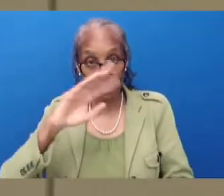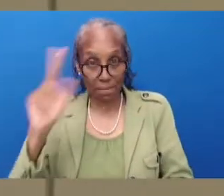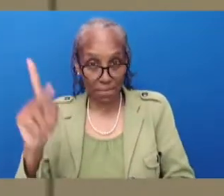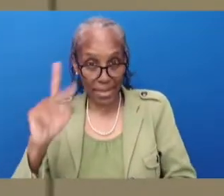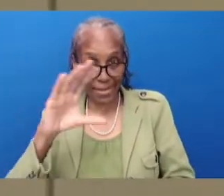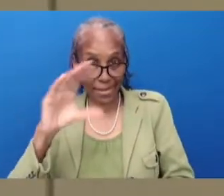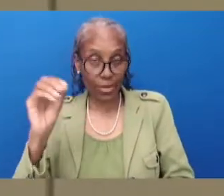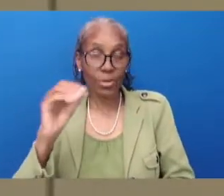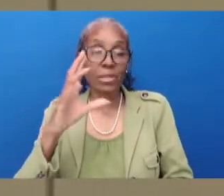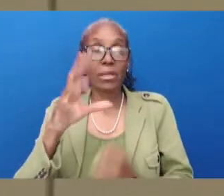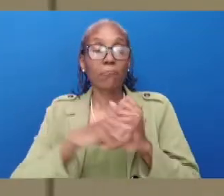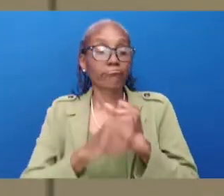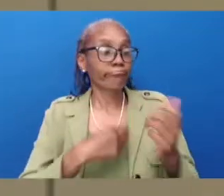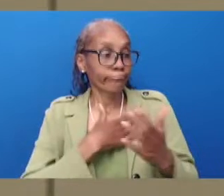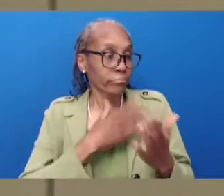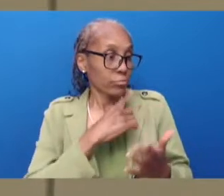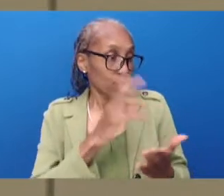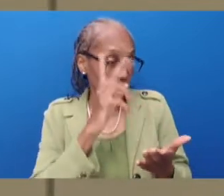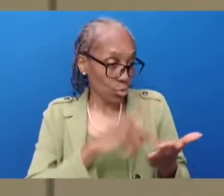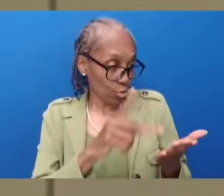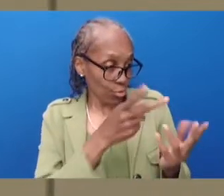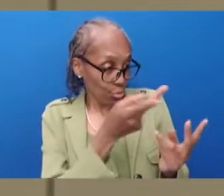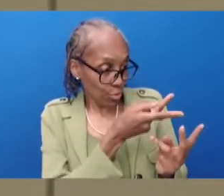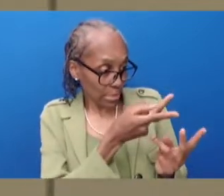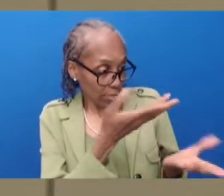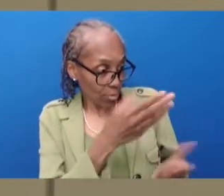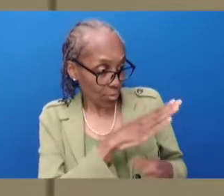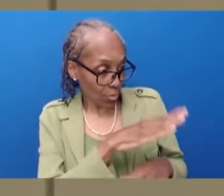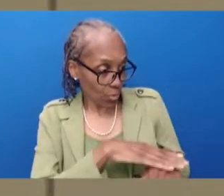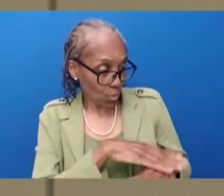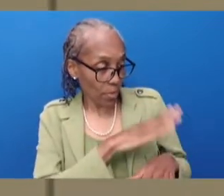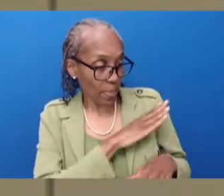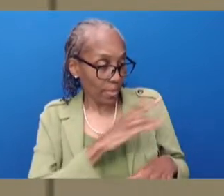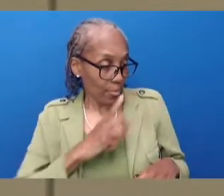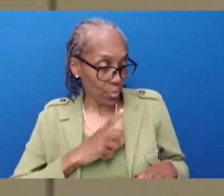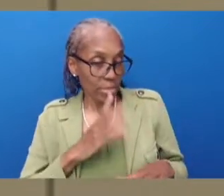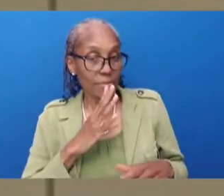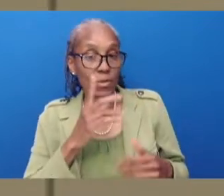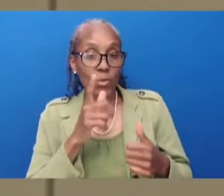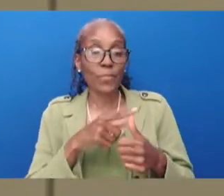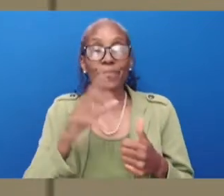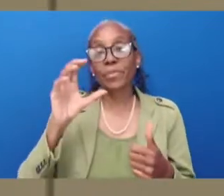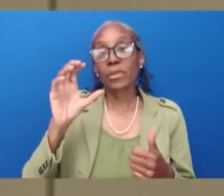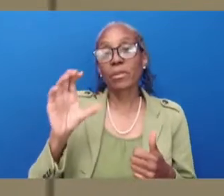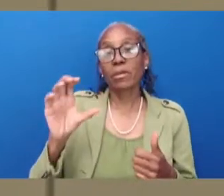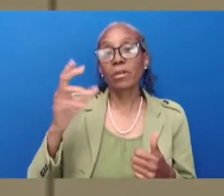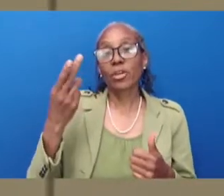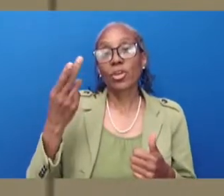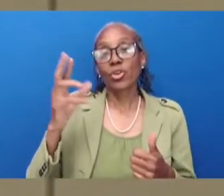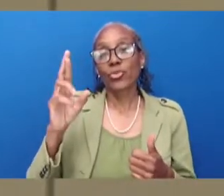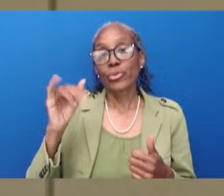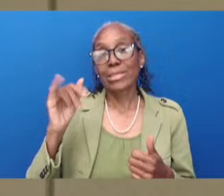WEEK IN MECKLENBURG COUNTY AND